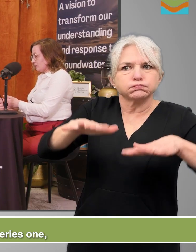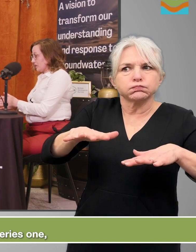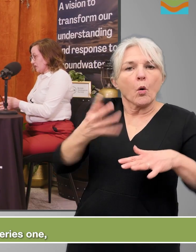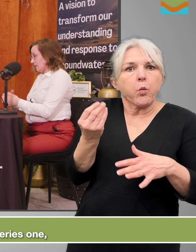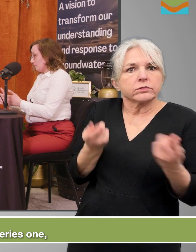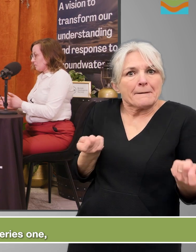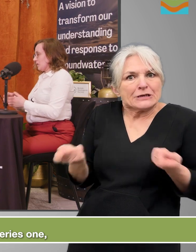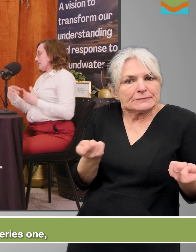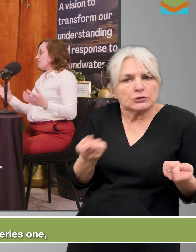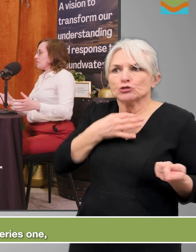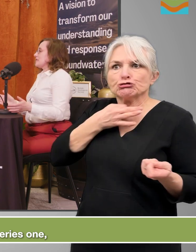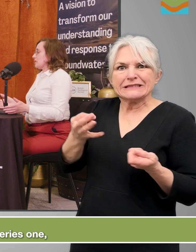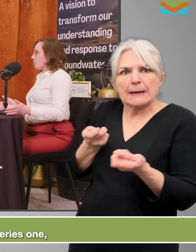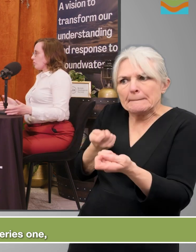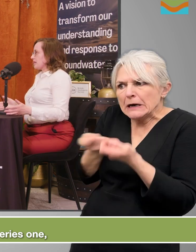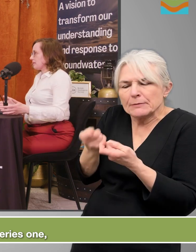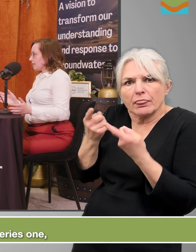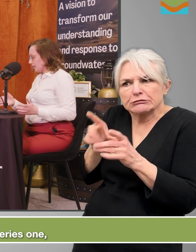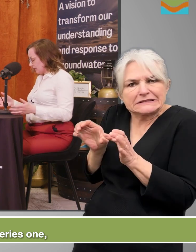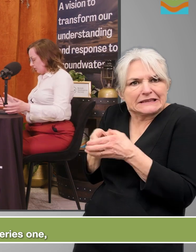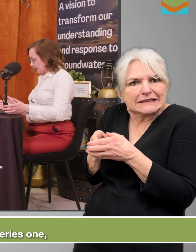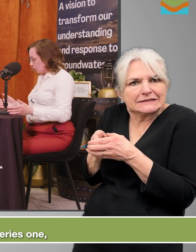which we focused a lot more in series one,